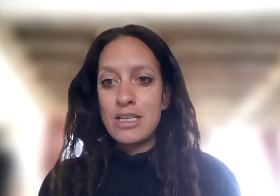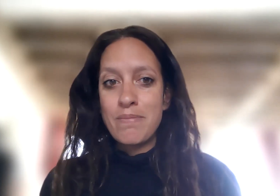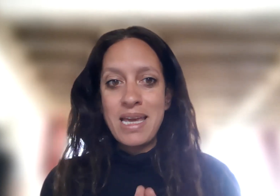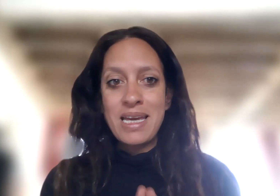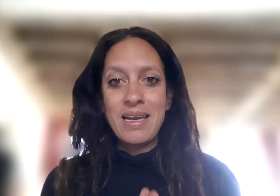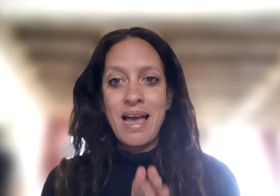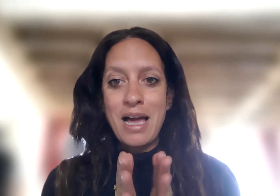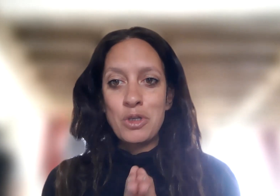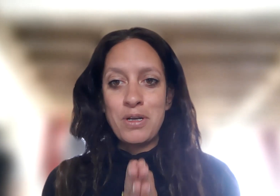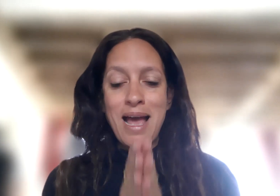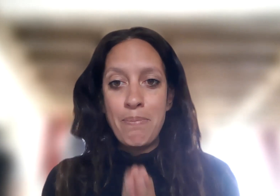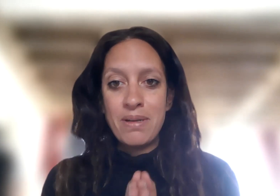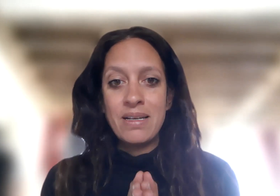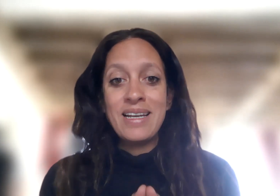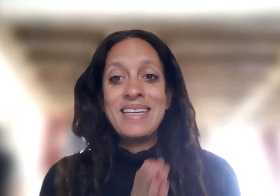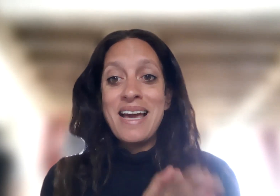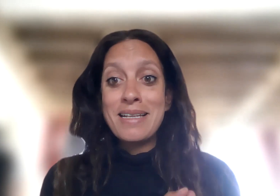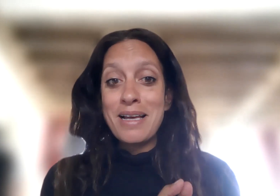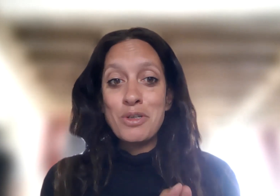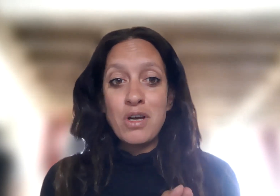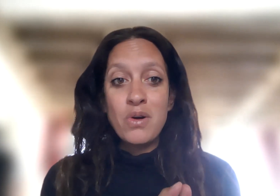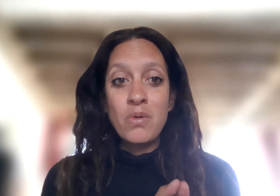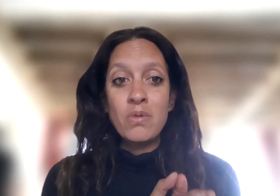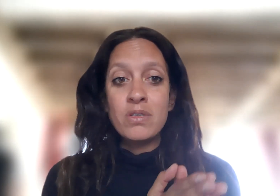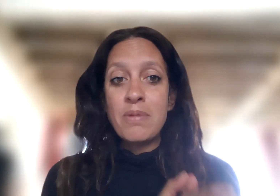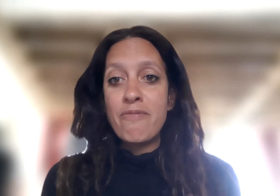the things that we really have kind of pinpointed as the